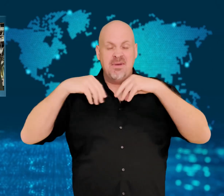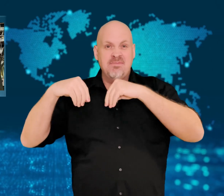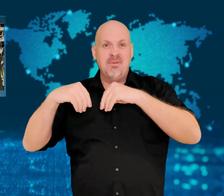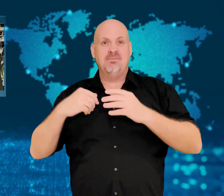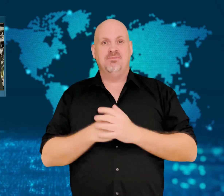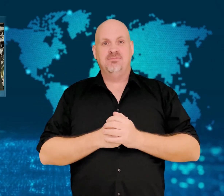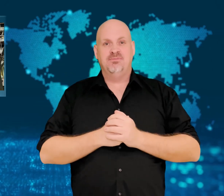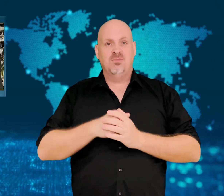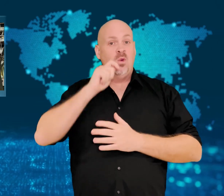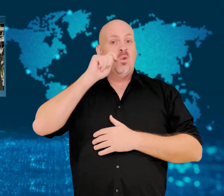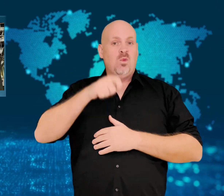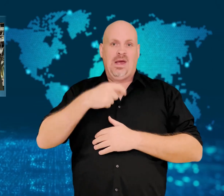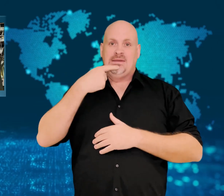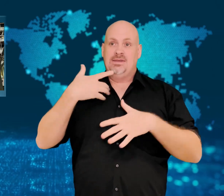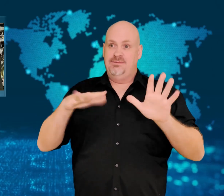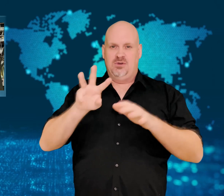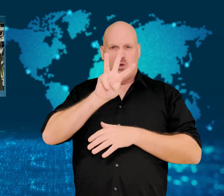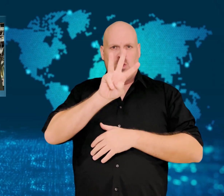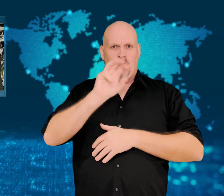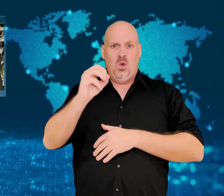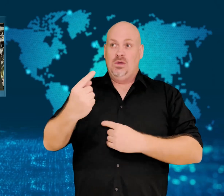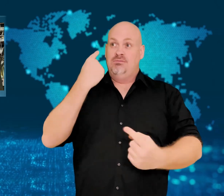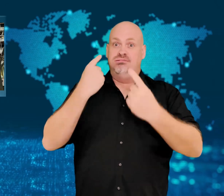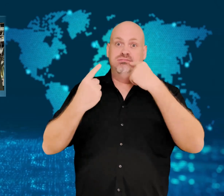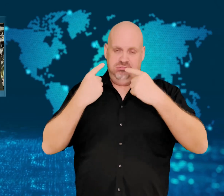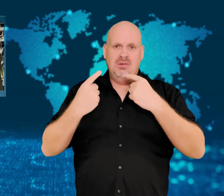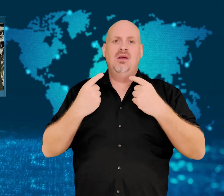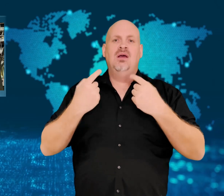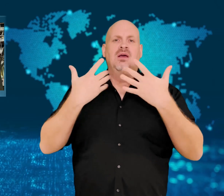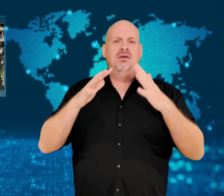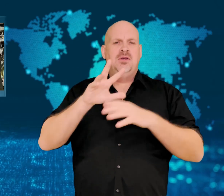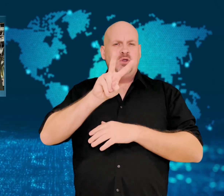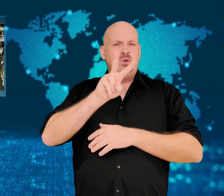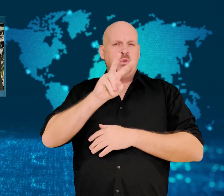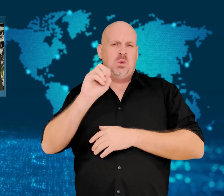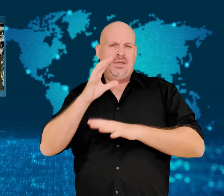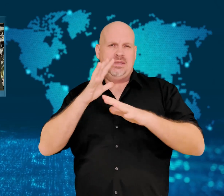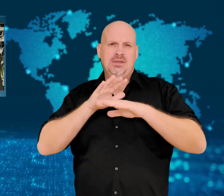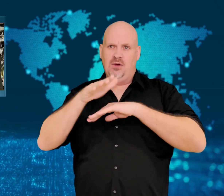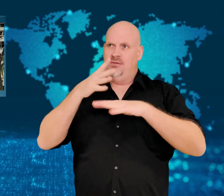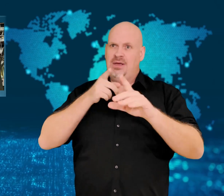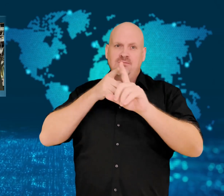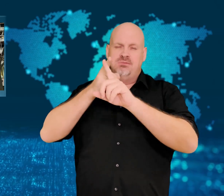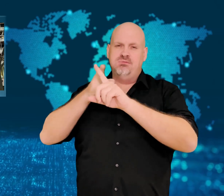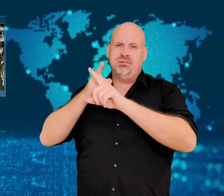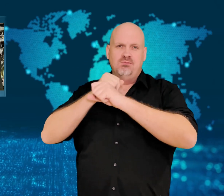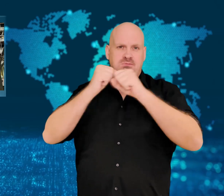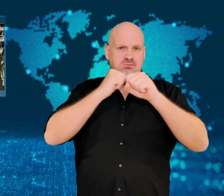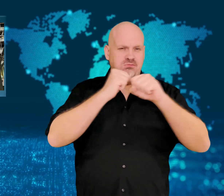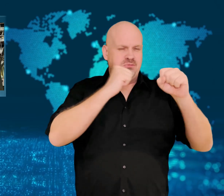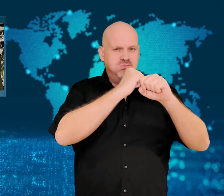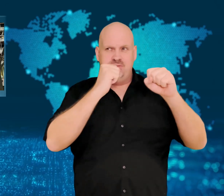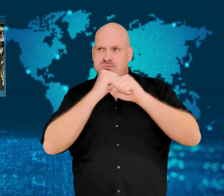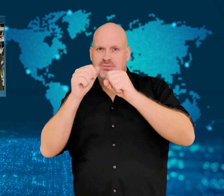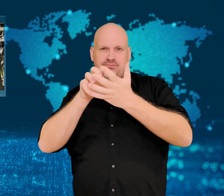Ukraine claims that their forces shot down more than 20 out of 30 of the missiles,